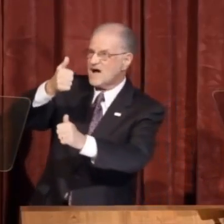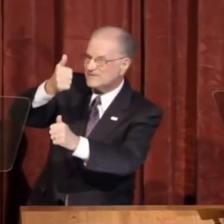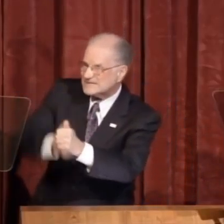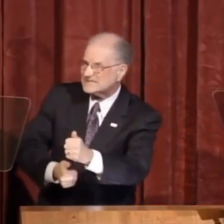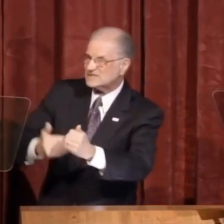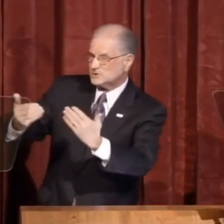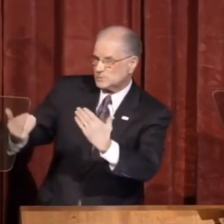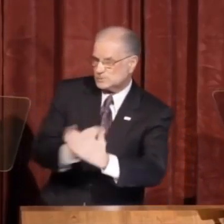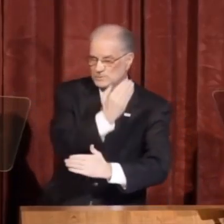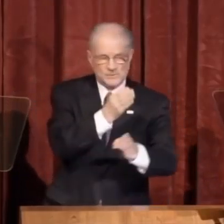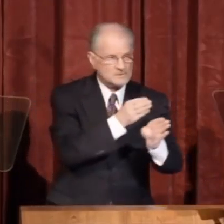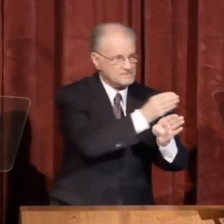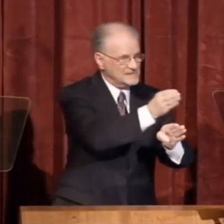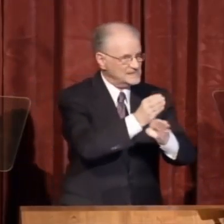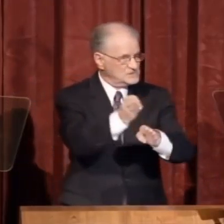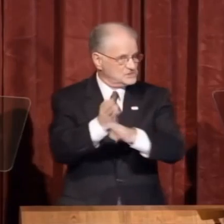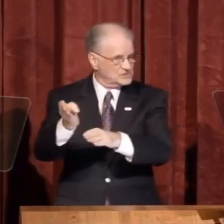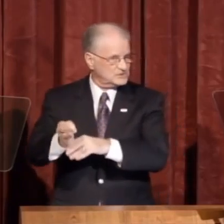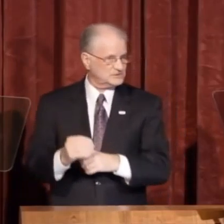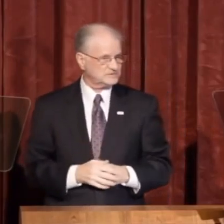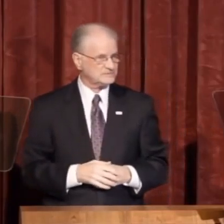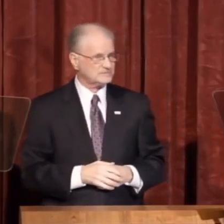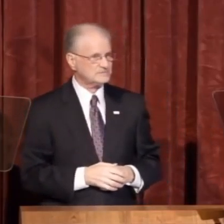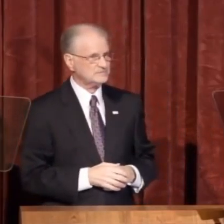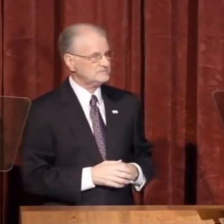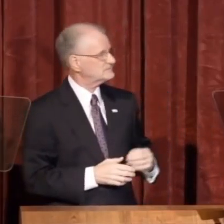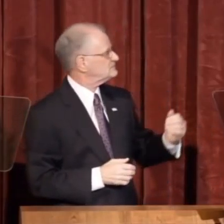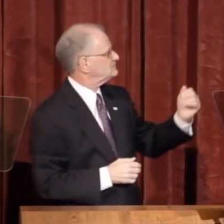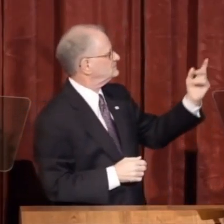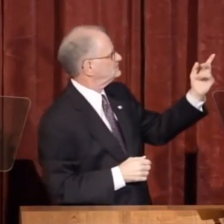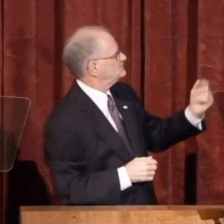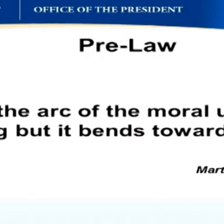They are part of our dream for the university.